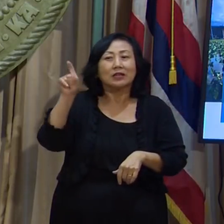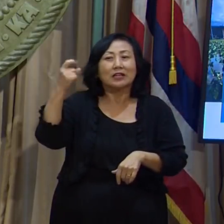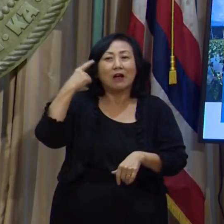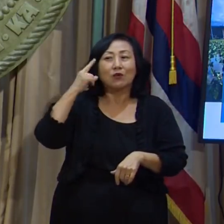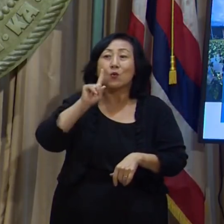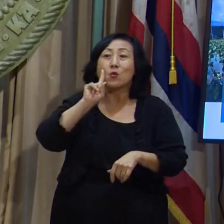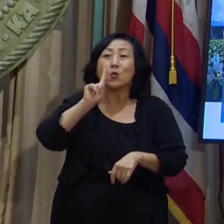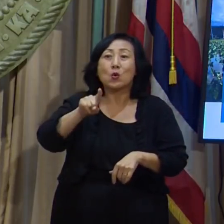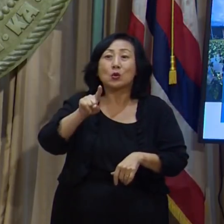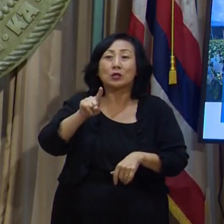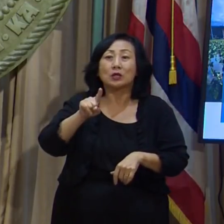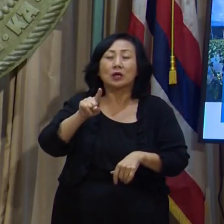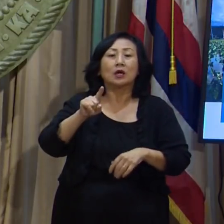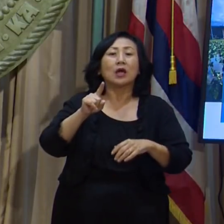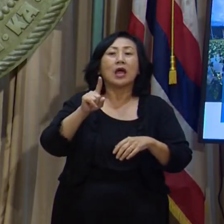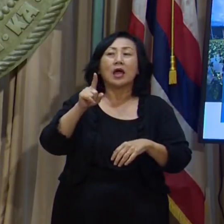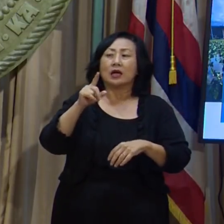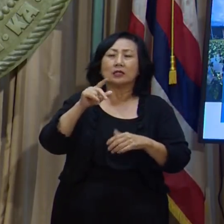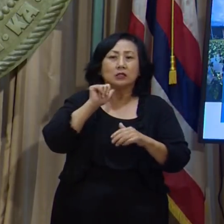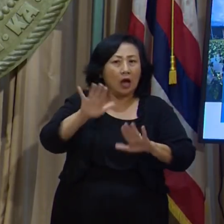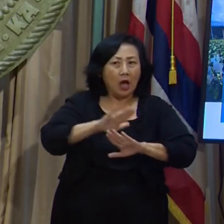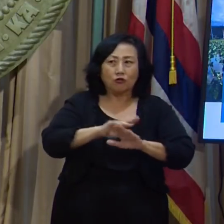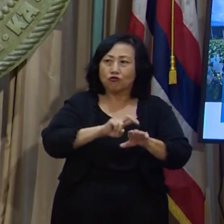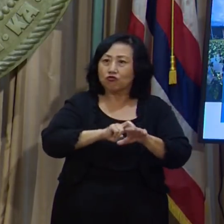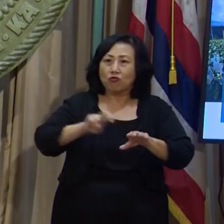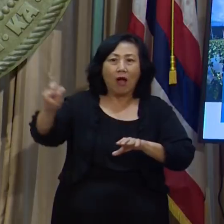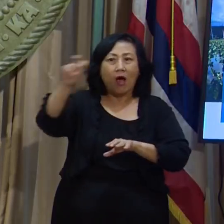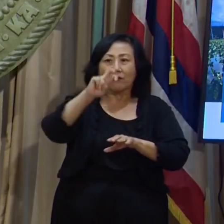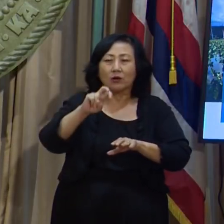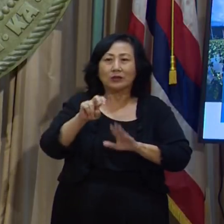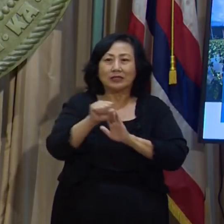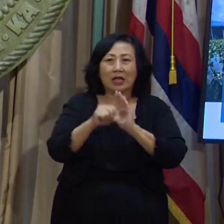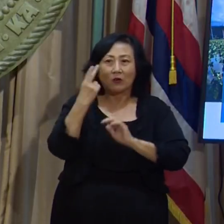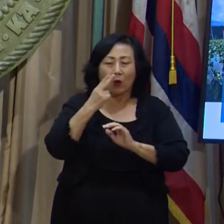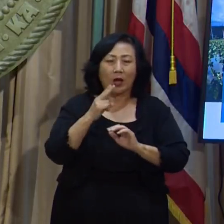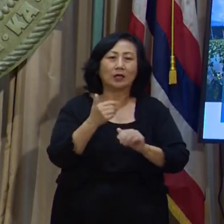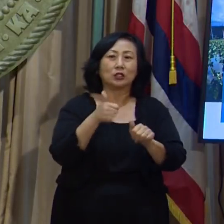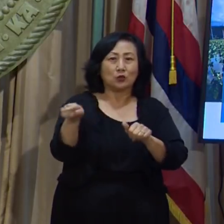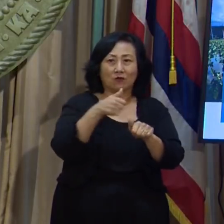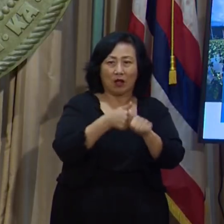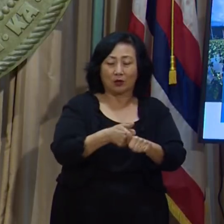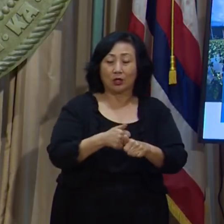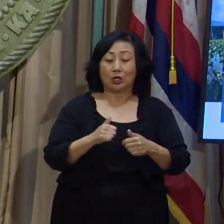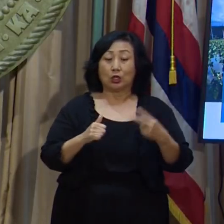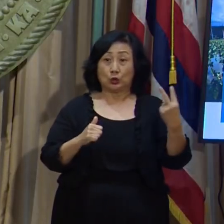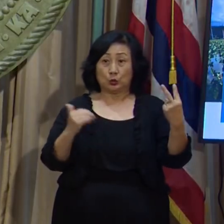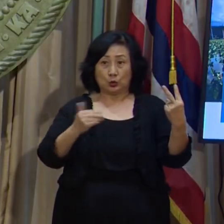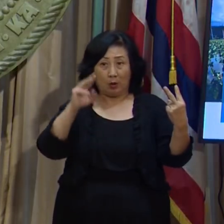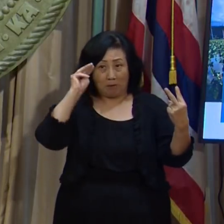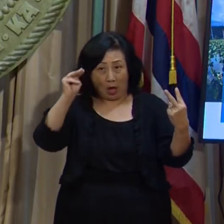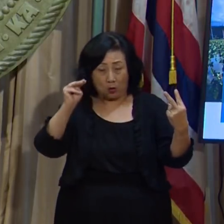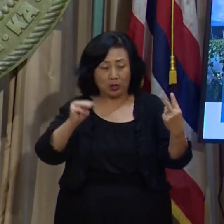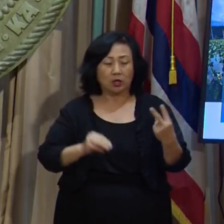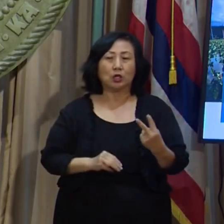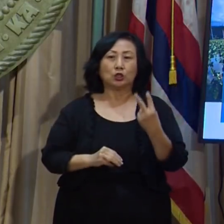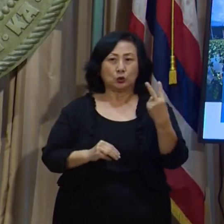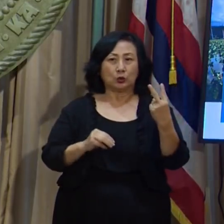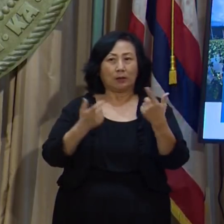THAT REALLY IS A TESTAMENT TO YOUR EFFORTS AND THE GOVERNOR'S ORDER ABOUT A MONTH AGO TO NOT HAVE TRAVELERS COMING INTO THE STATE OF HAWAII.